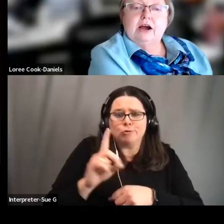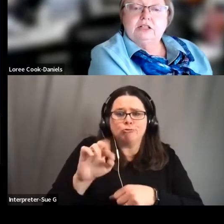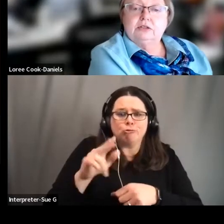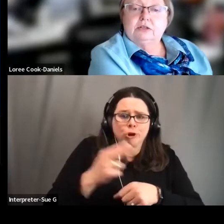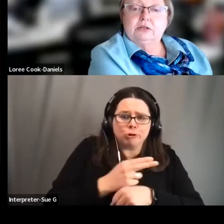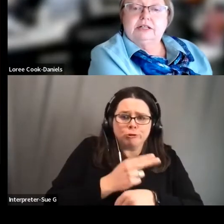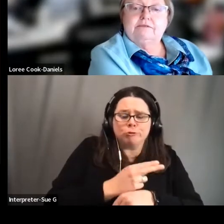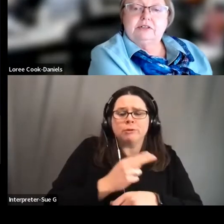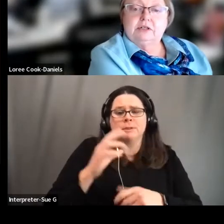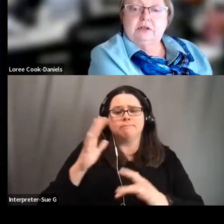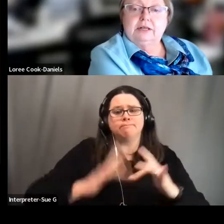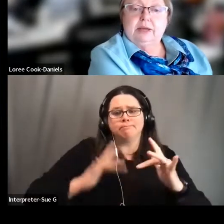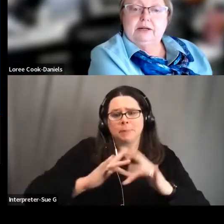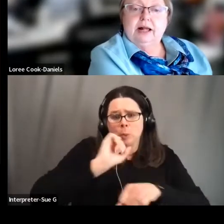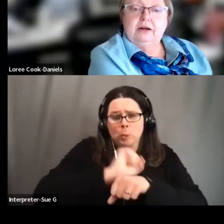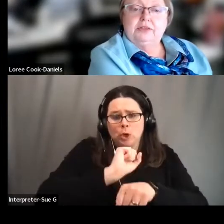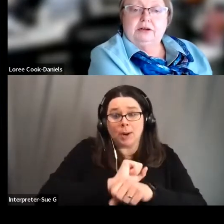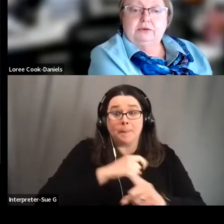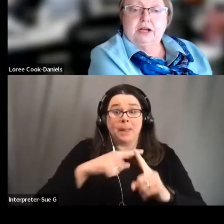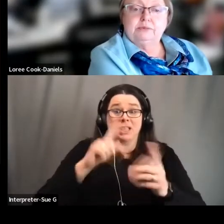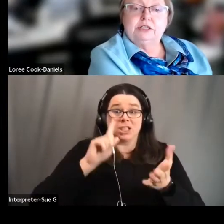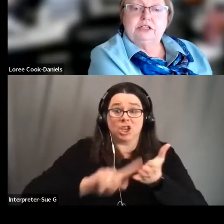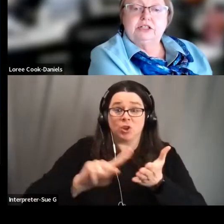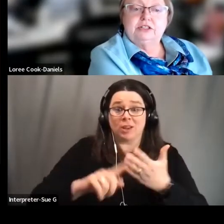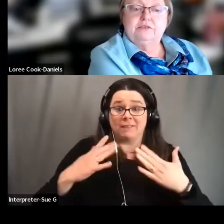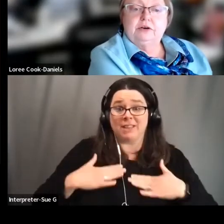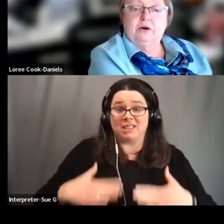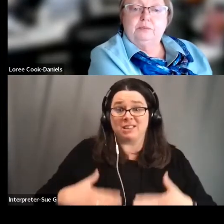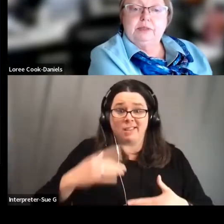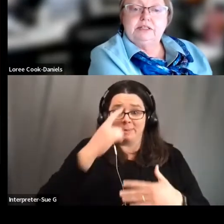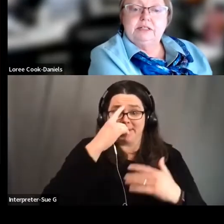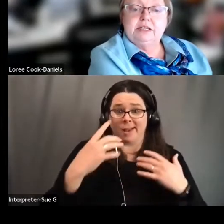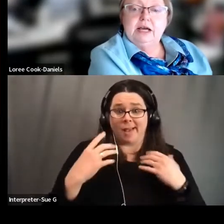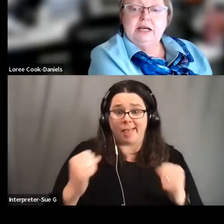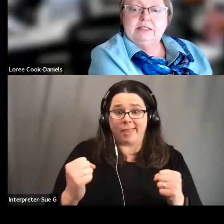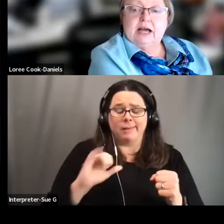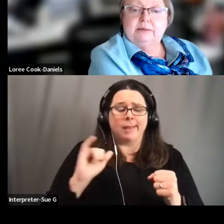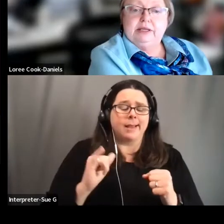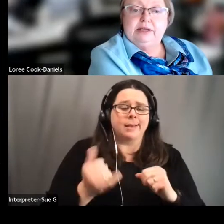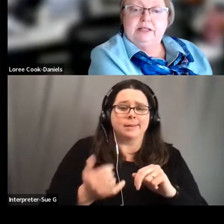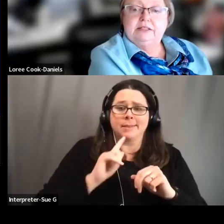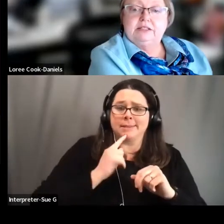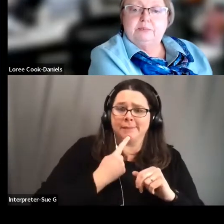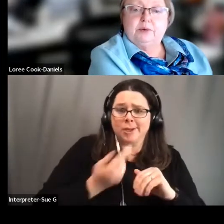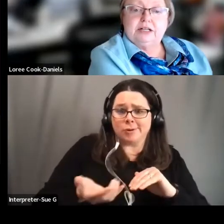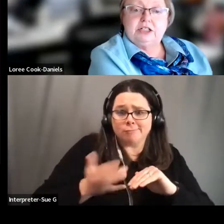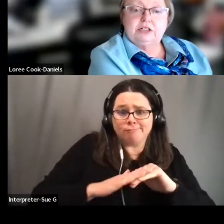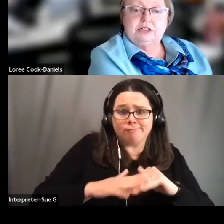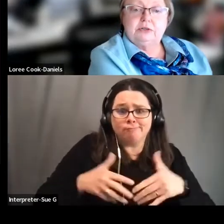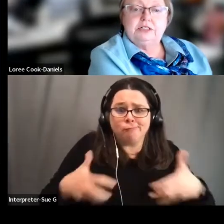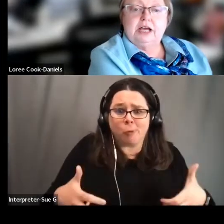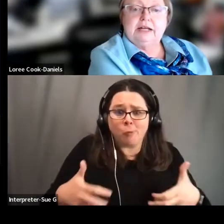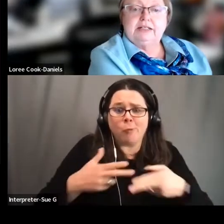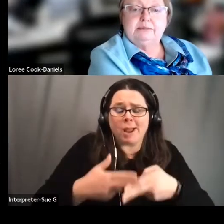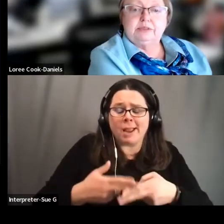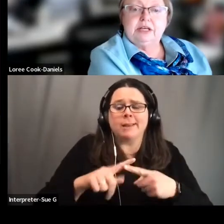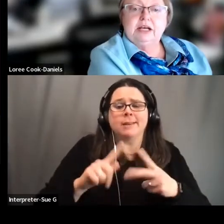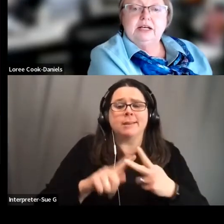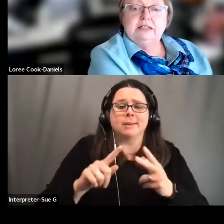They also looked at physical and mental health outcomes such as severe obesity, diabetes, depression, suicide attempts,